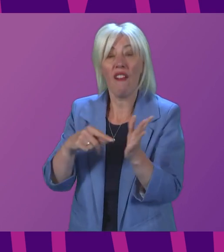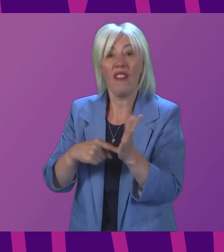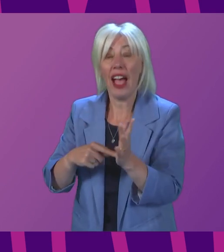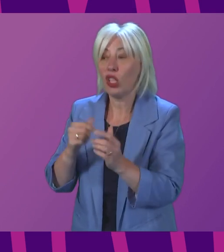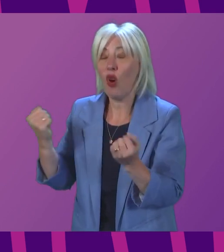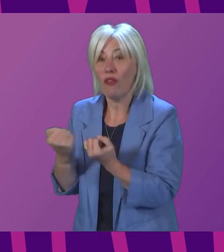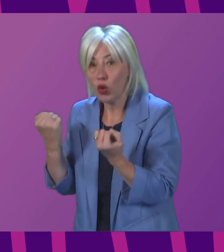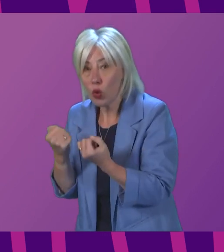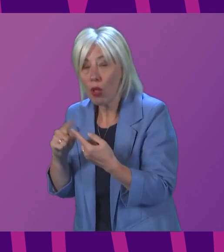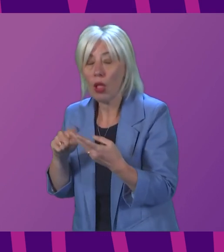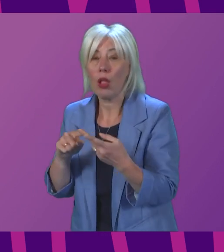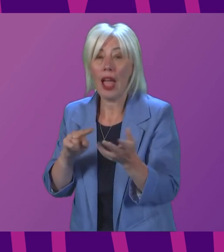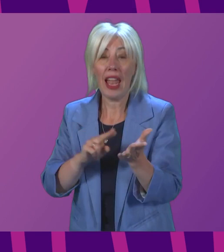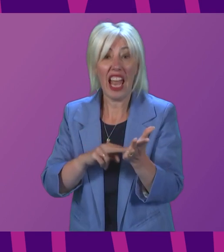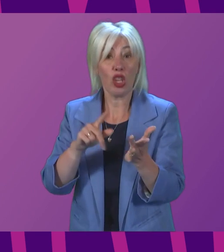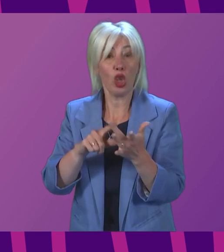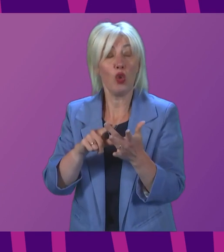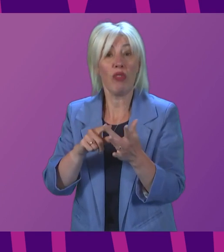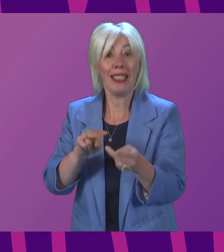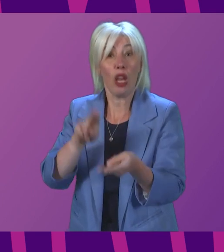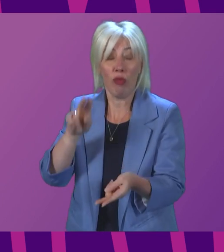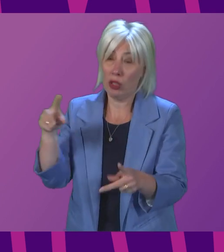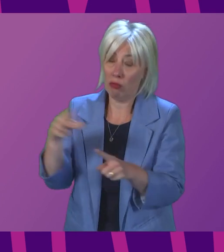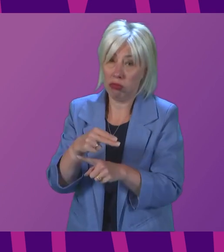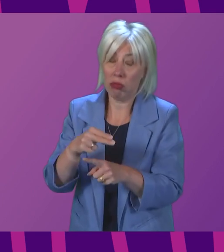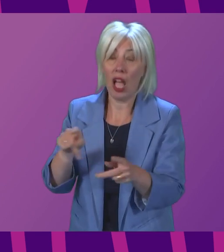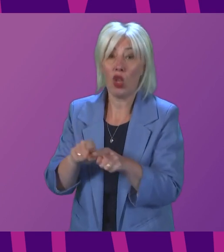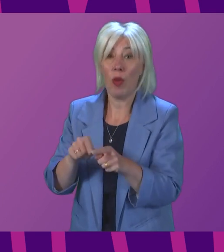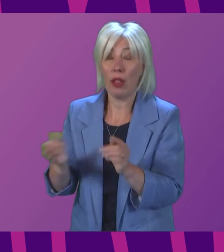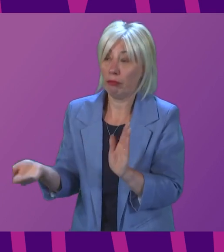the national insurance increase, reverse the cut to universal credit and introduce a windfall